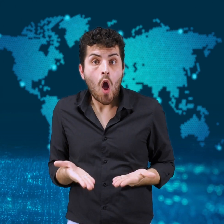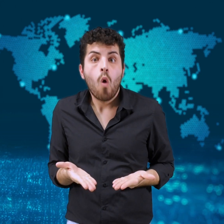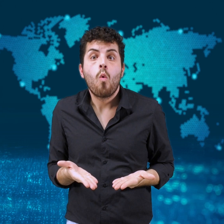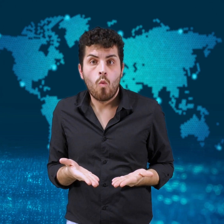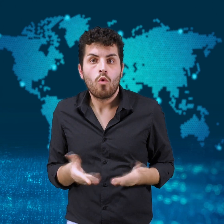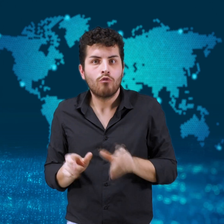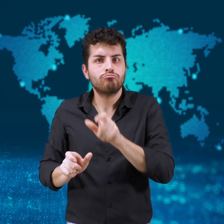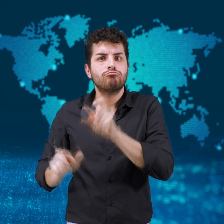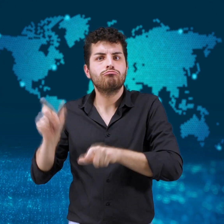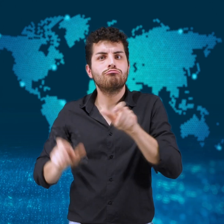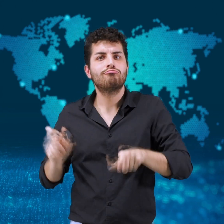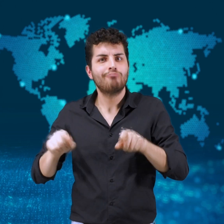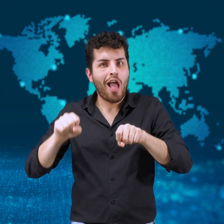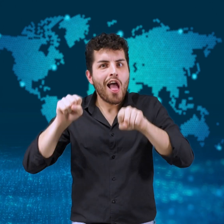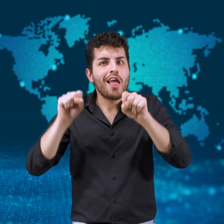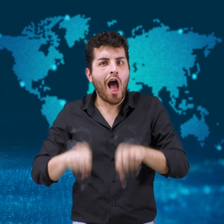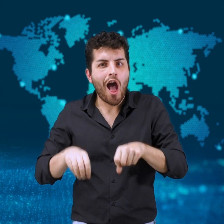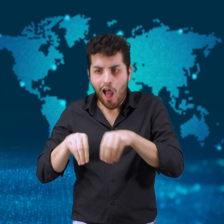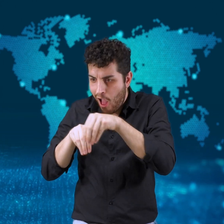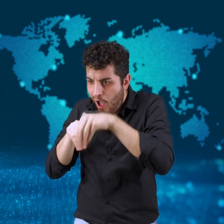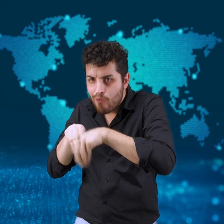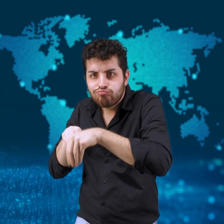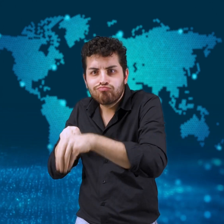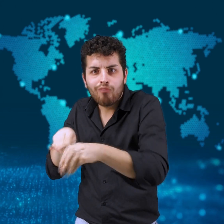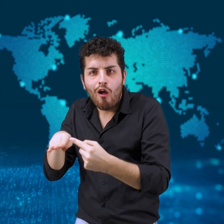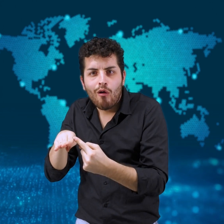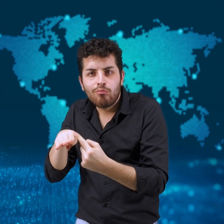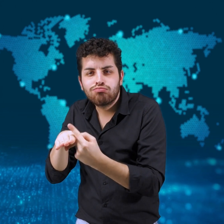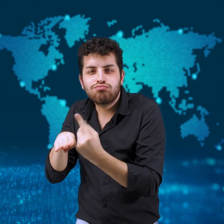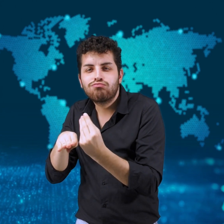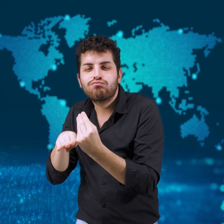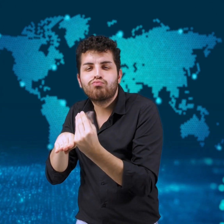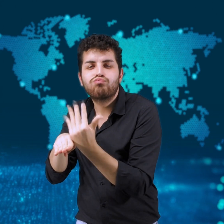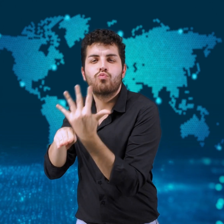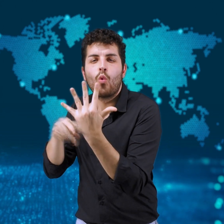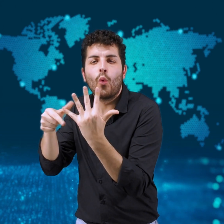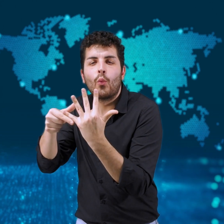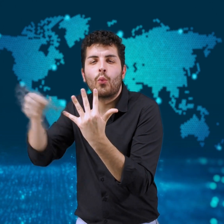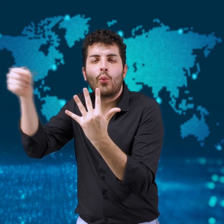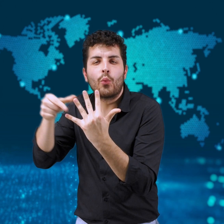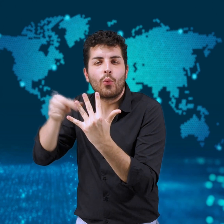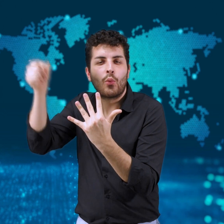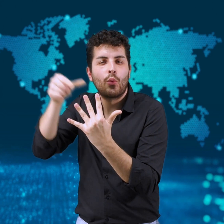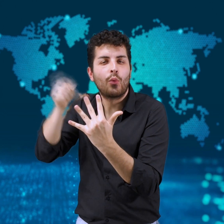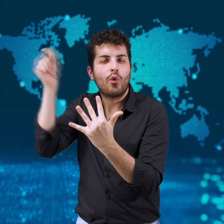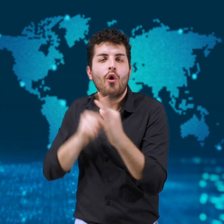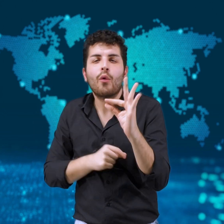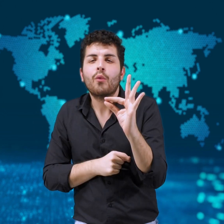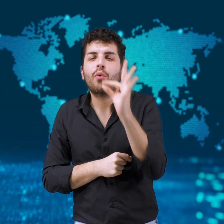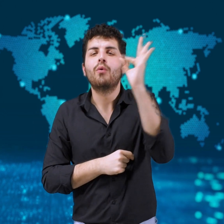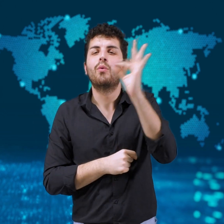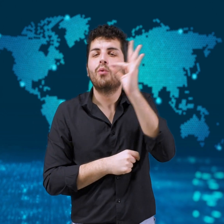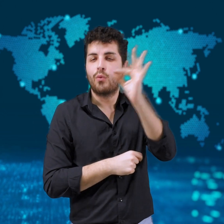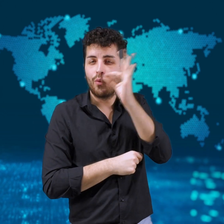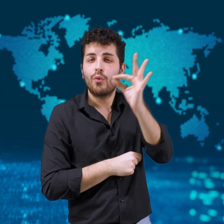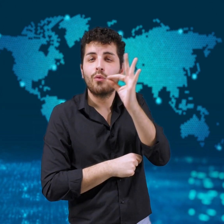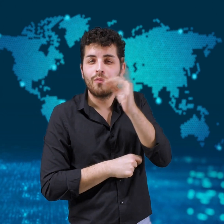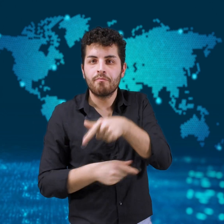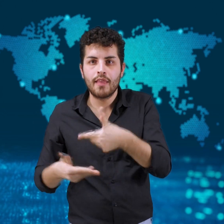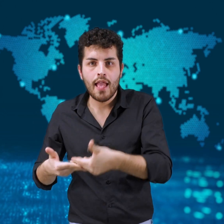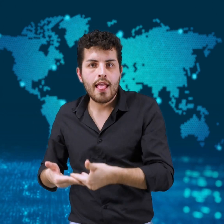Now individuals can grow the plant for medical use,